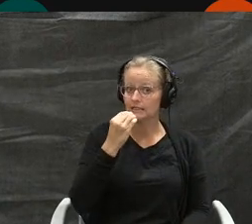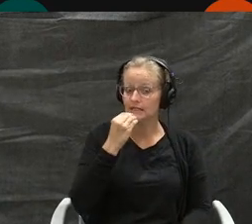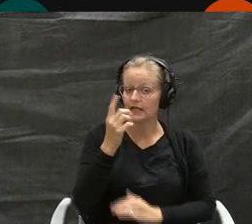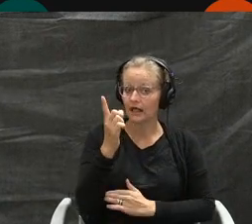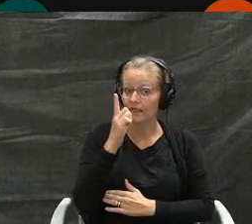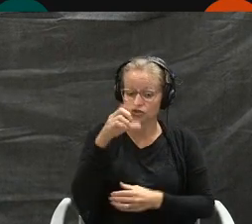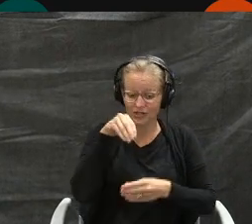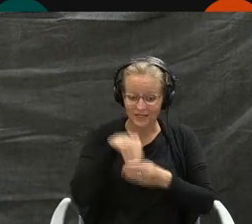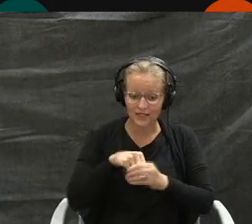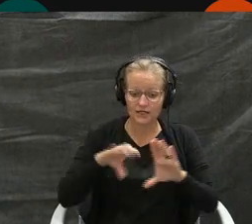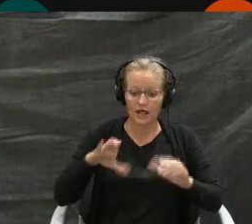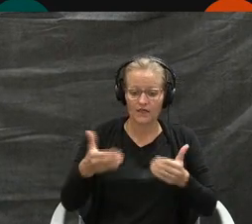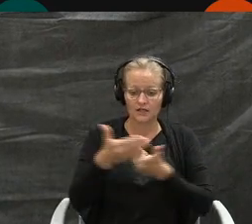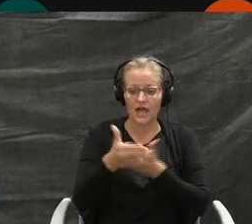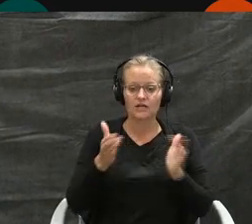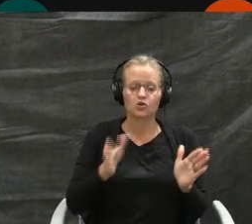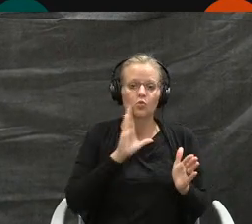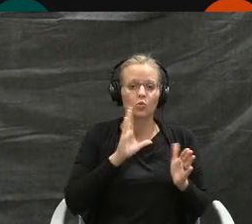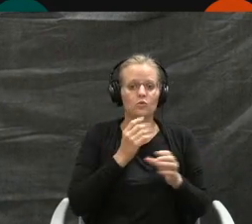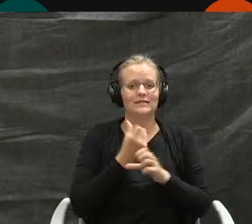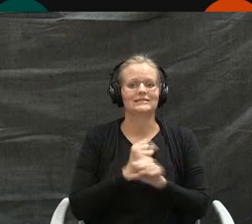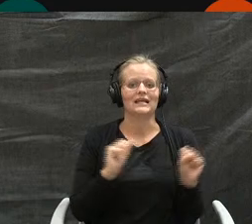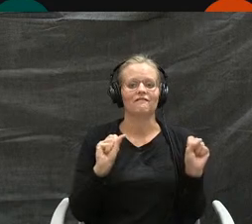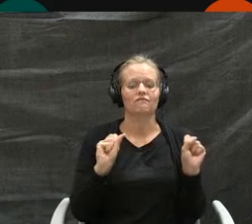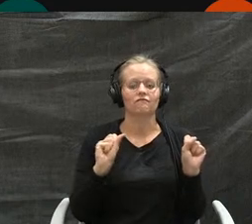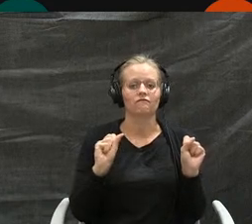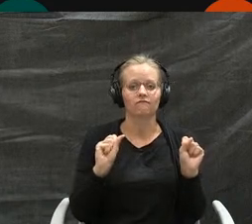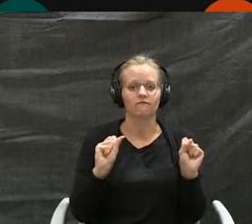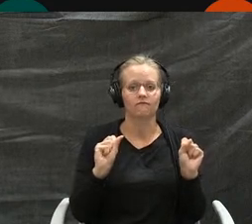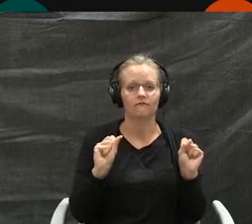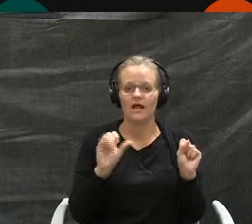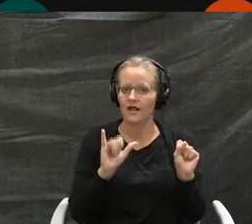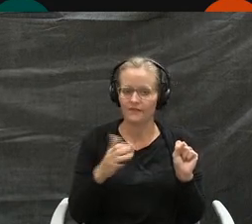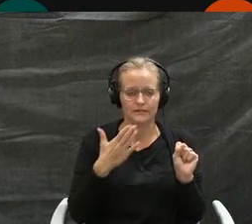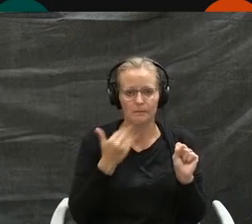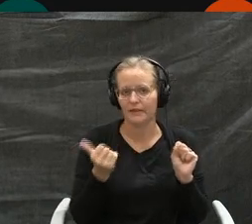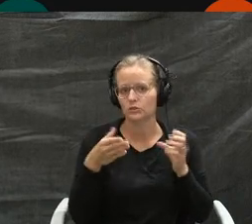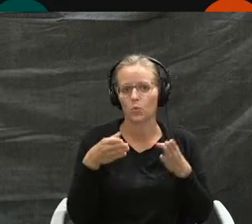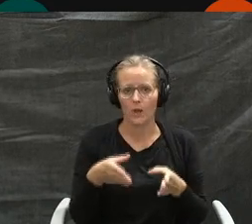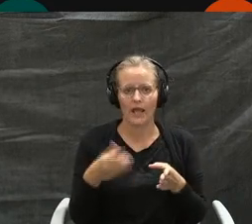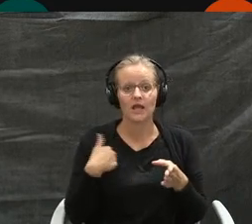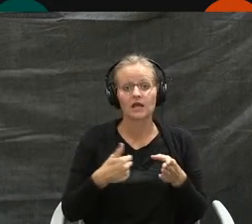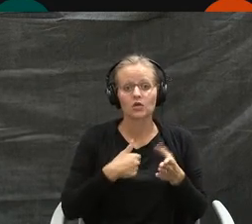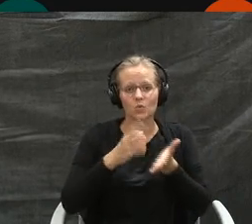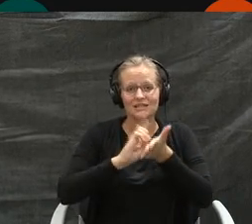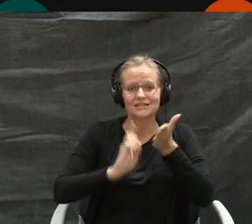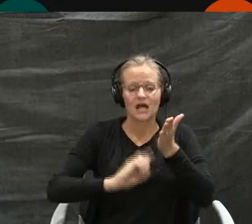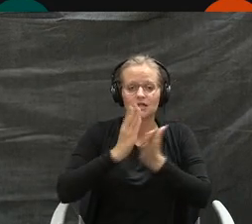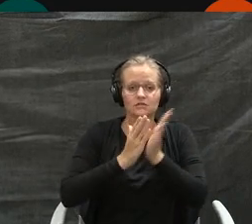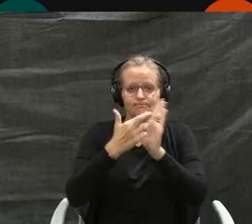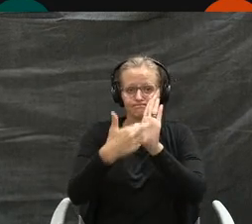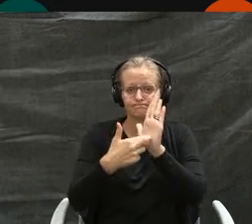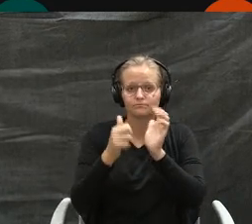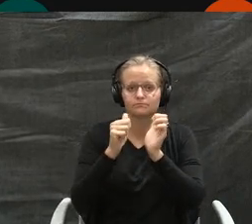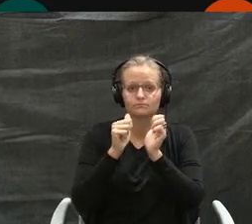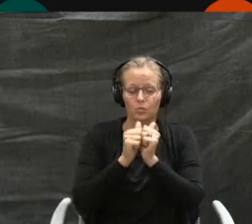was going to be the safest way to do it, and we design some pro calls around that.